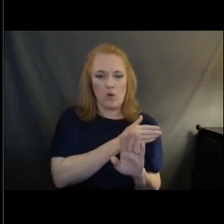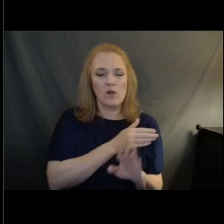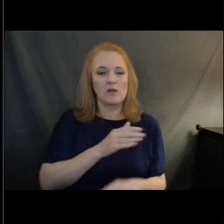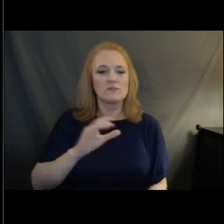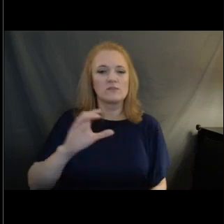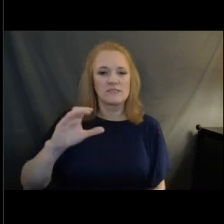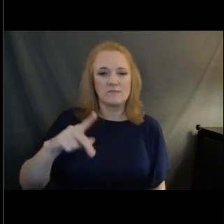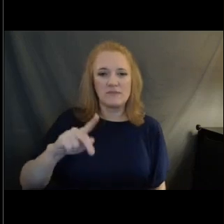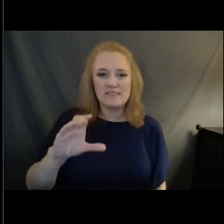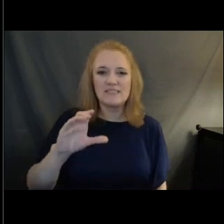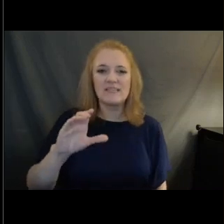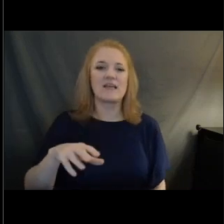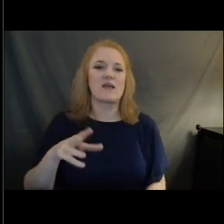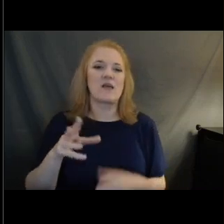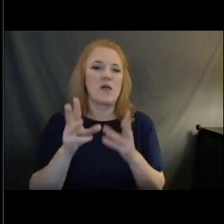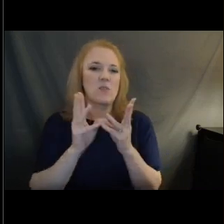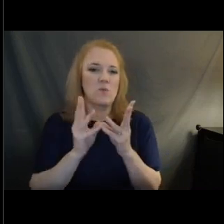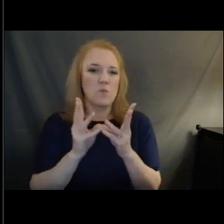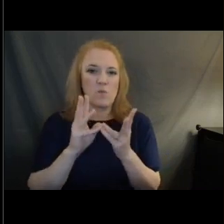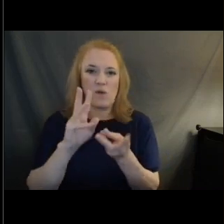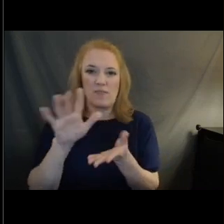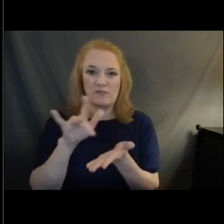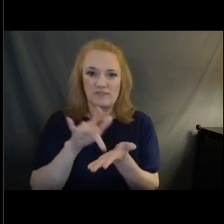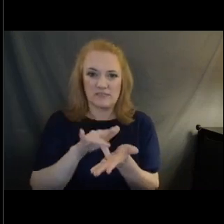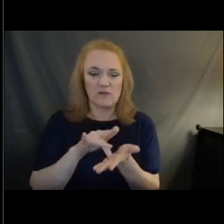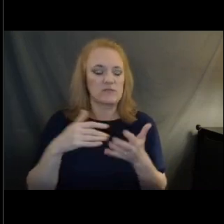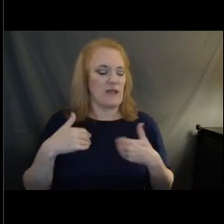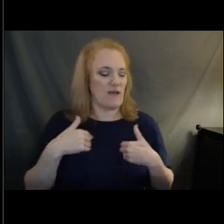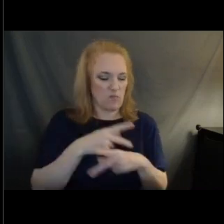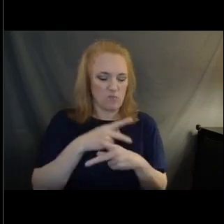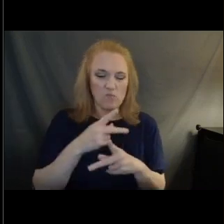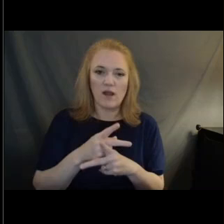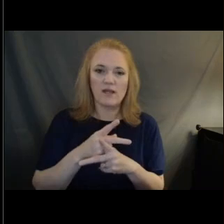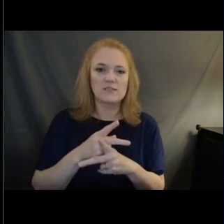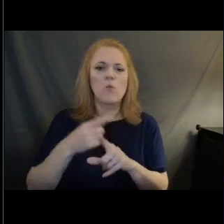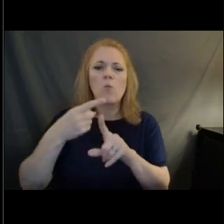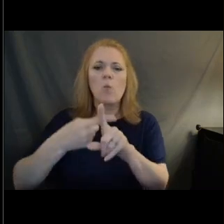Service with a Climate Prediction Center putting out products in a lot of cases months in advance.